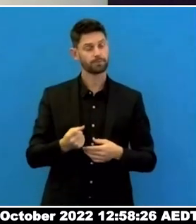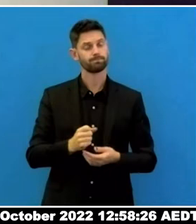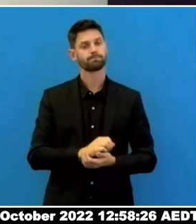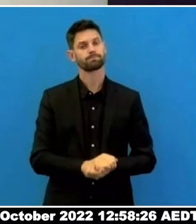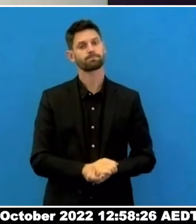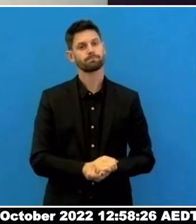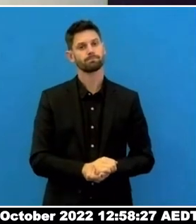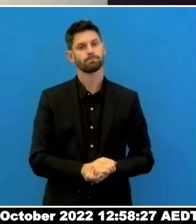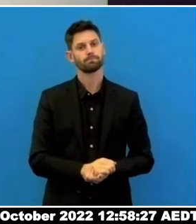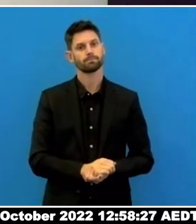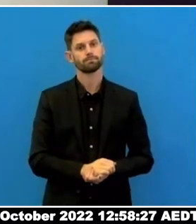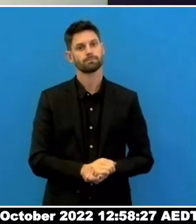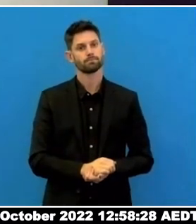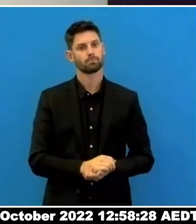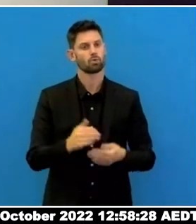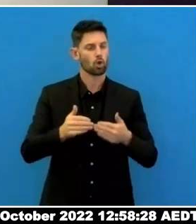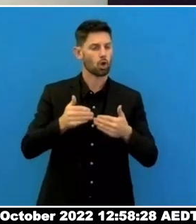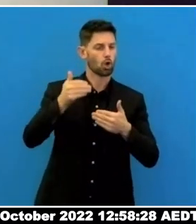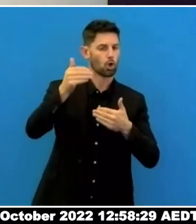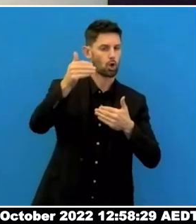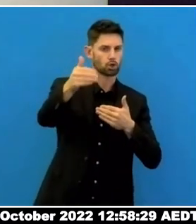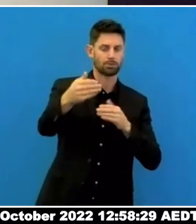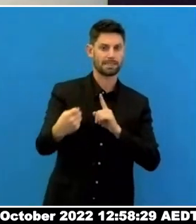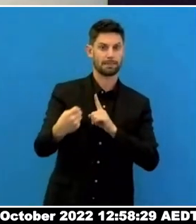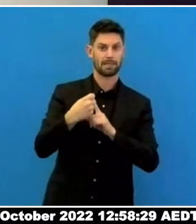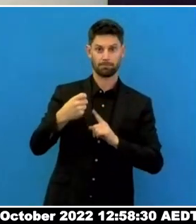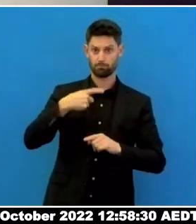by not providing early services to these people?